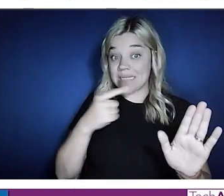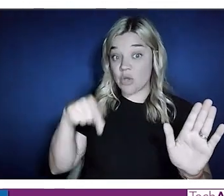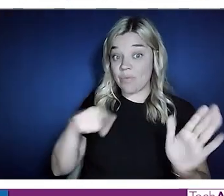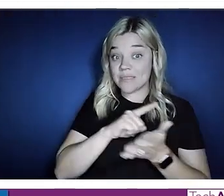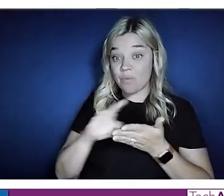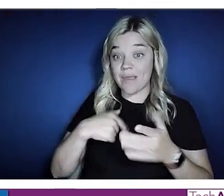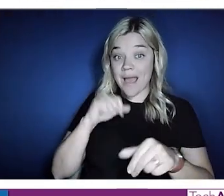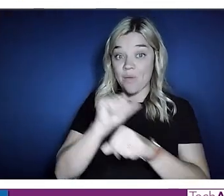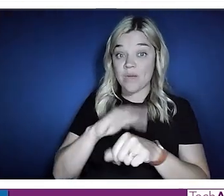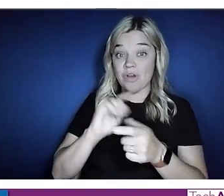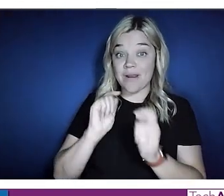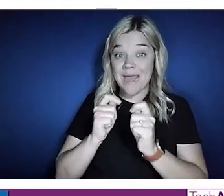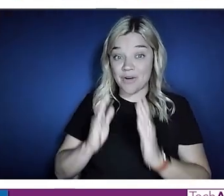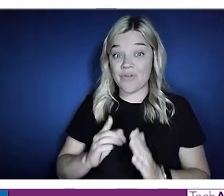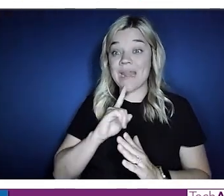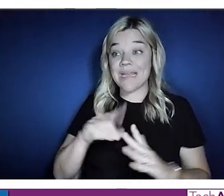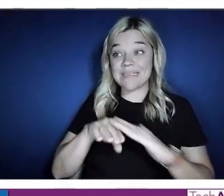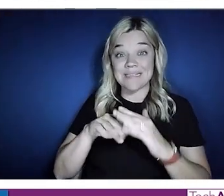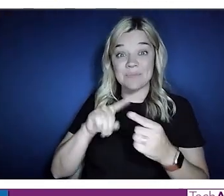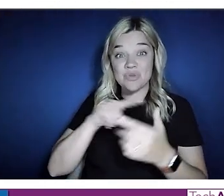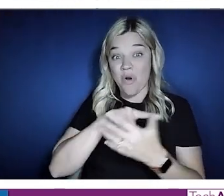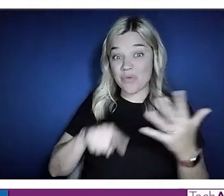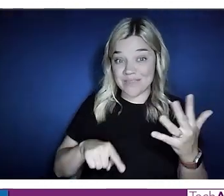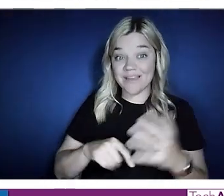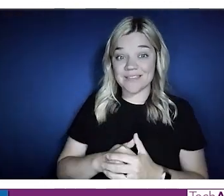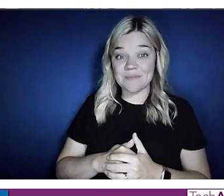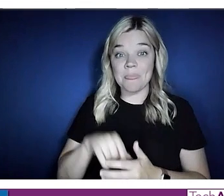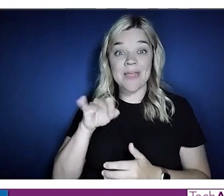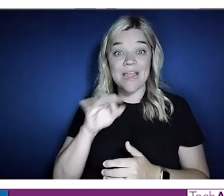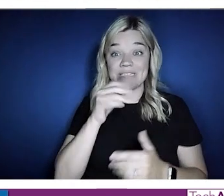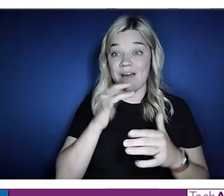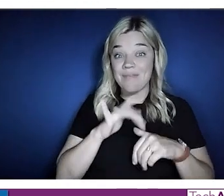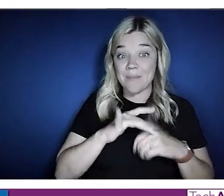that is accessible to all those things. So if it's not available now, it should be soon.